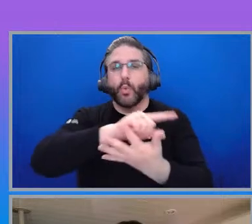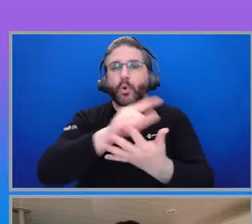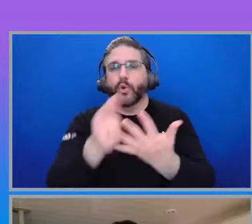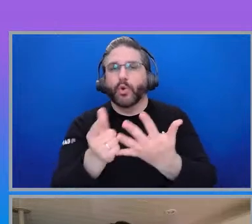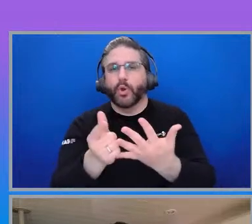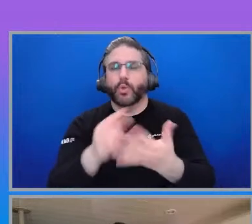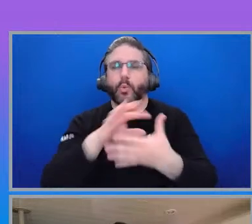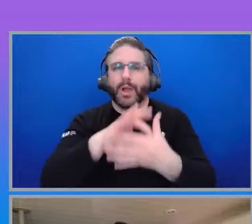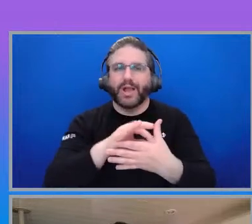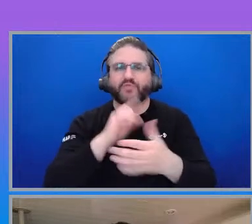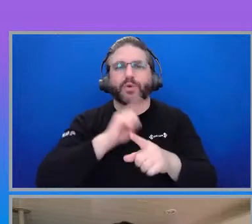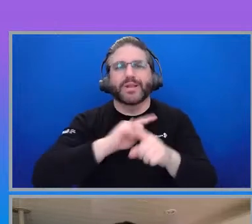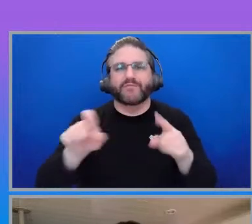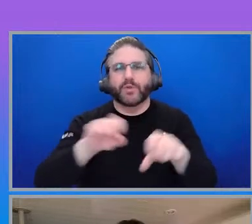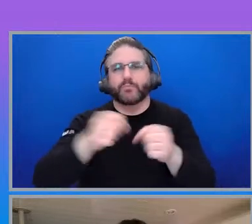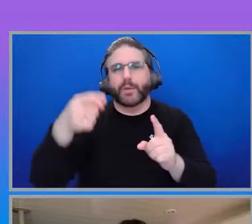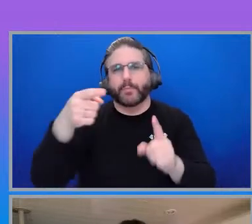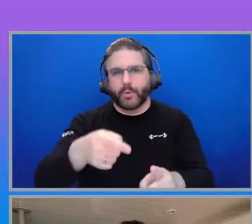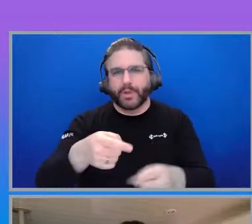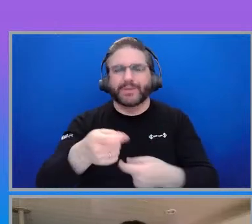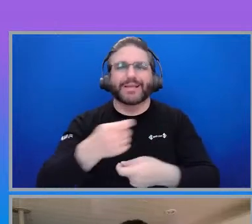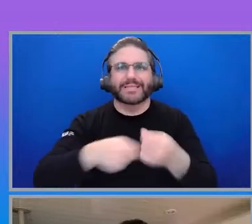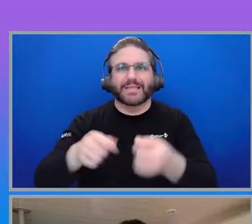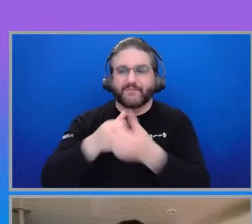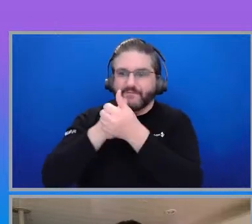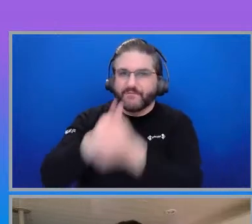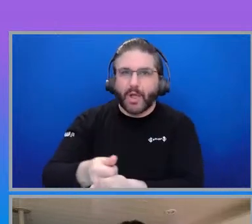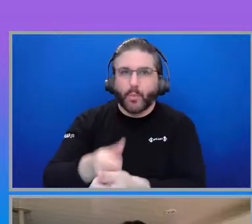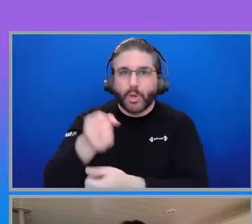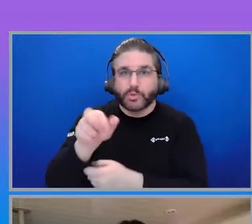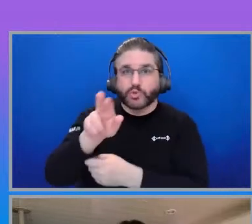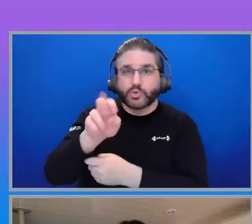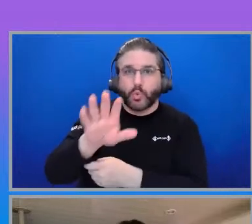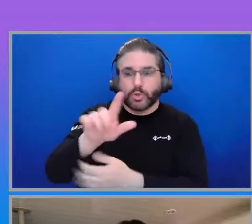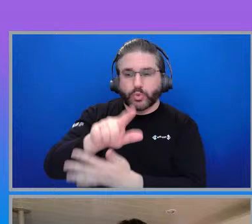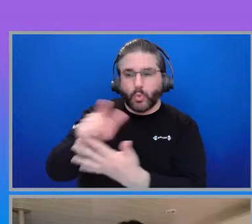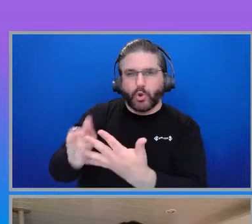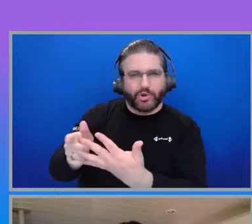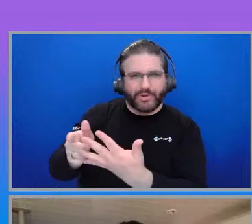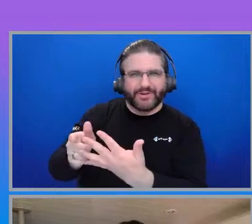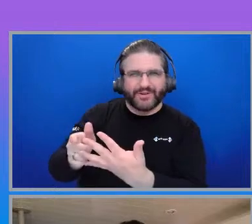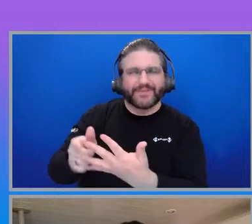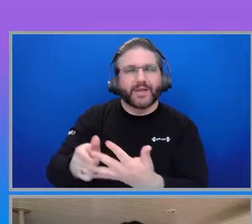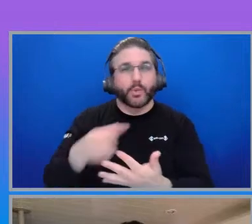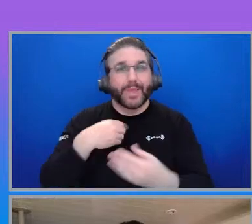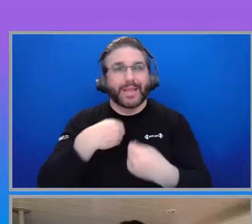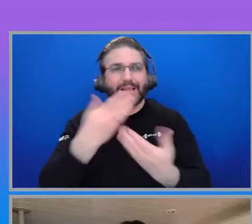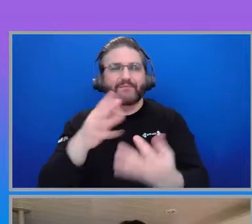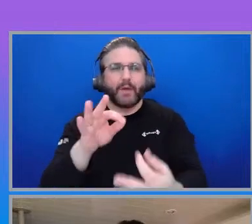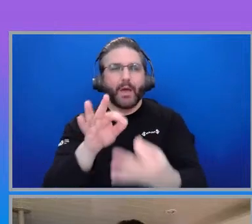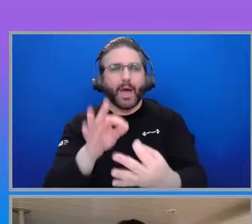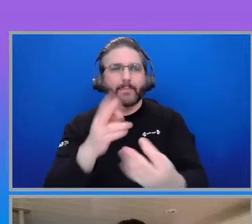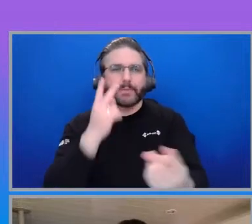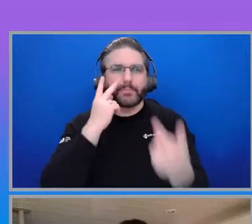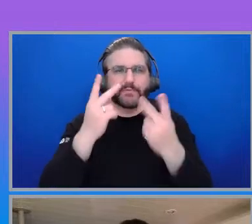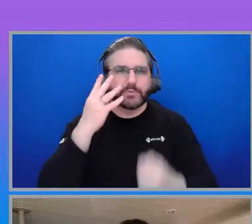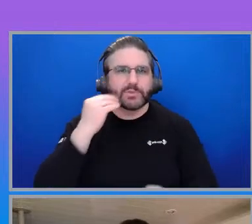break points. So moving away from being tied to the source order so you could give it an